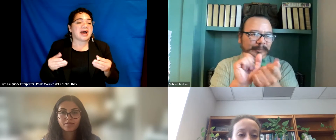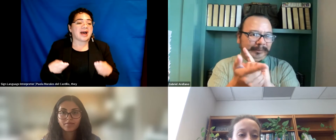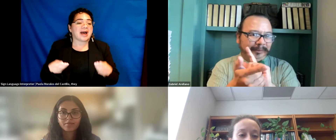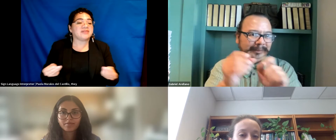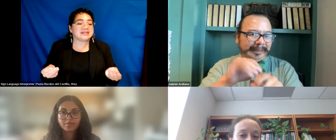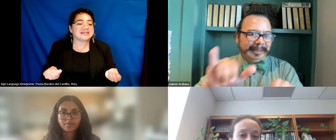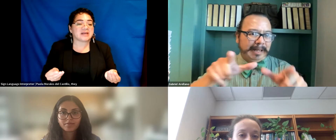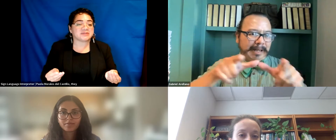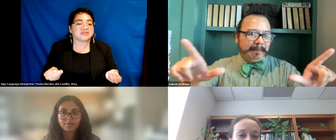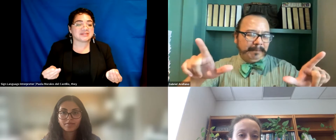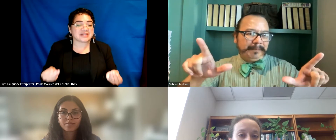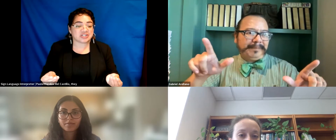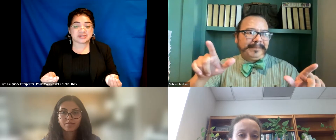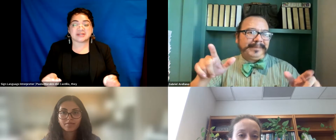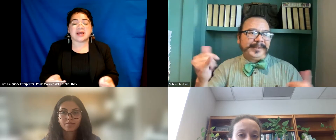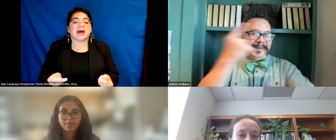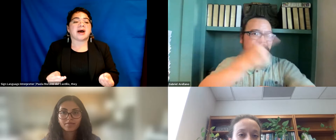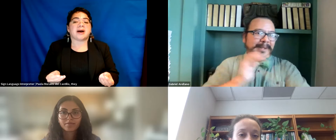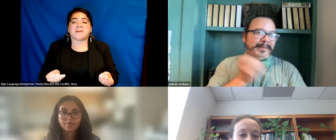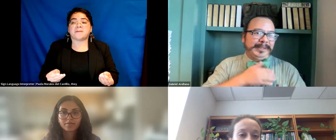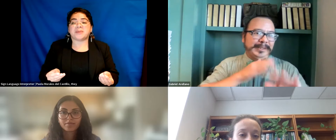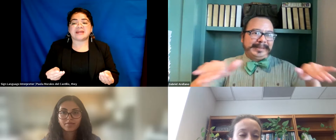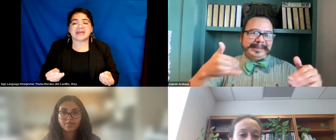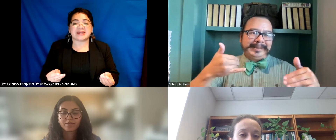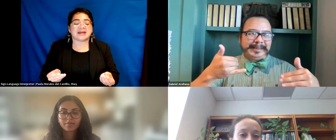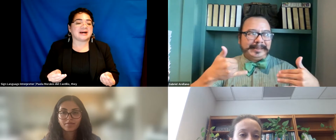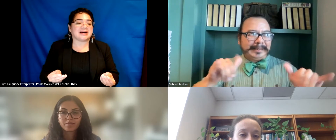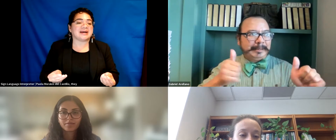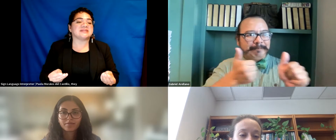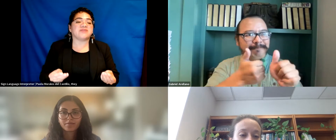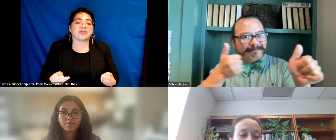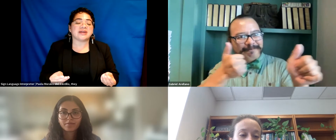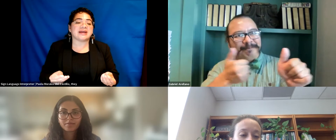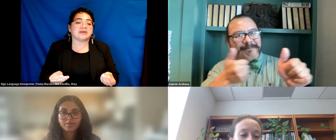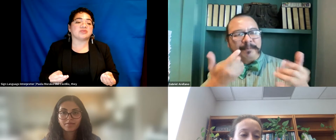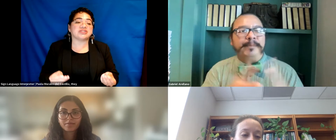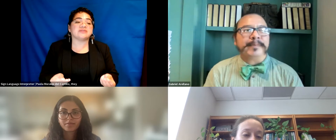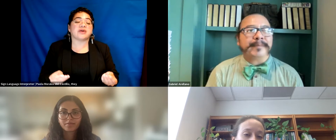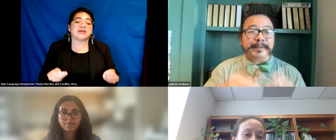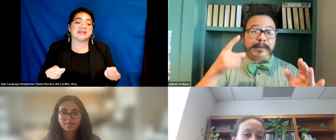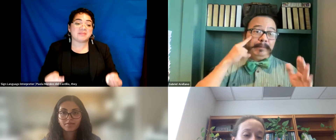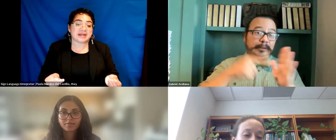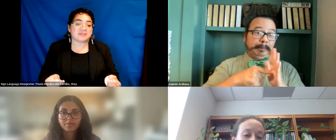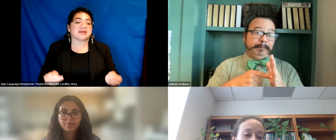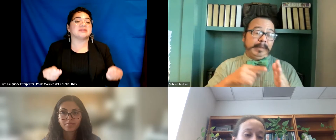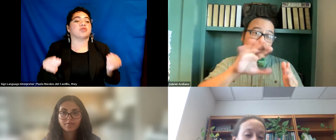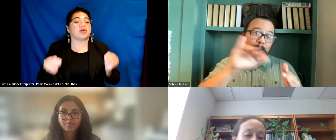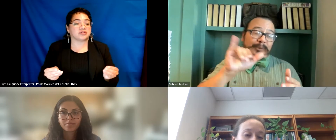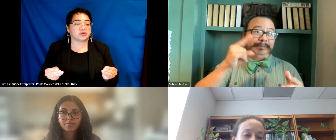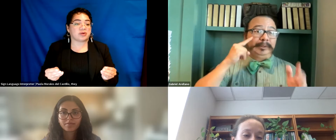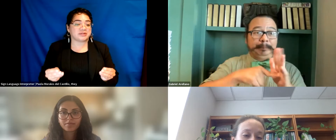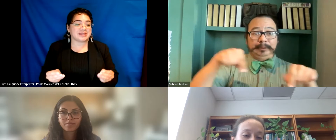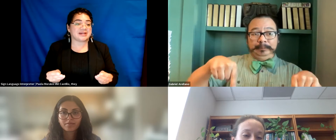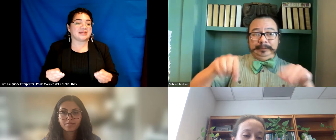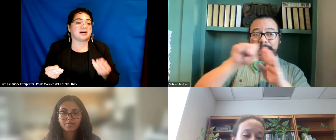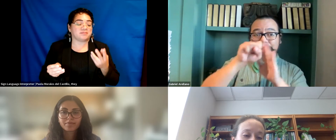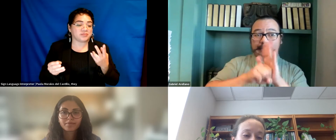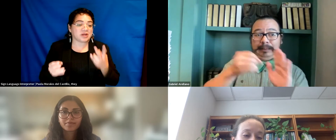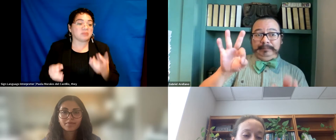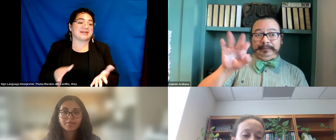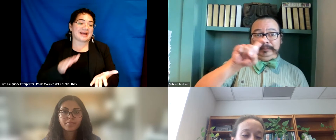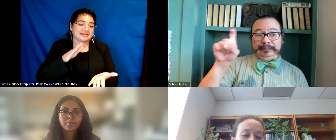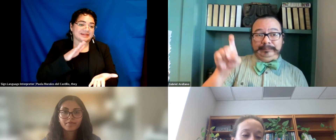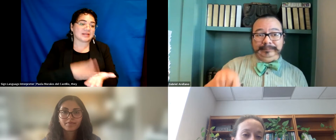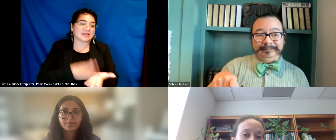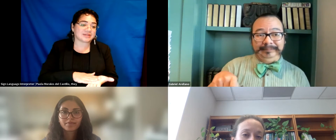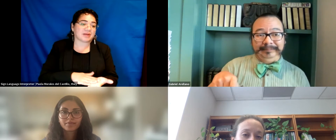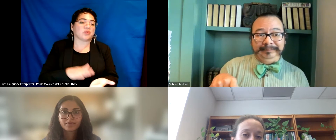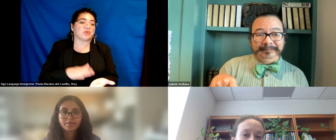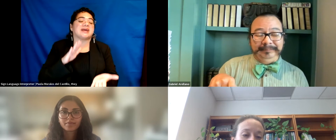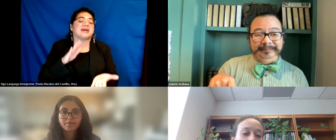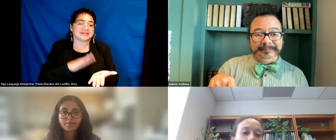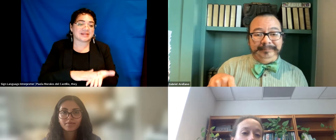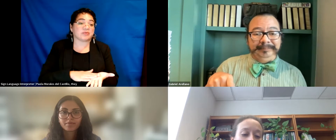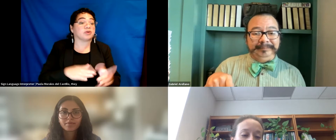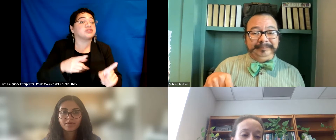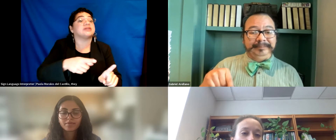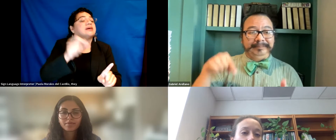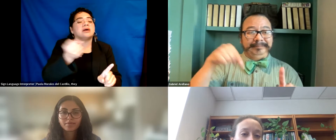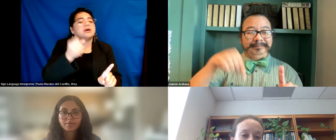Sign Language Interpreter | Paola Morales del Castillo, they: uh having these types of discussions. Um! But again, uh, it's very uh we're still very limited, because we're also represented um doubly as a linguistic minority and disabled person